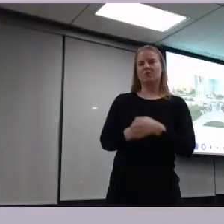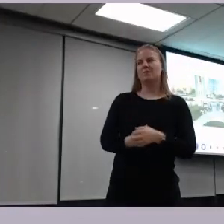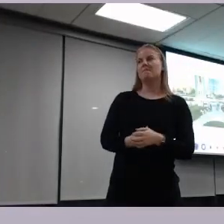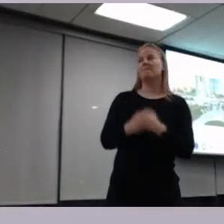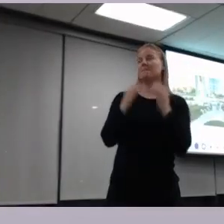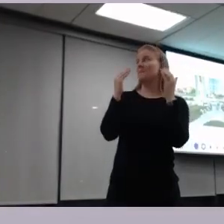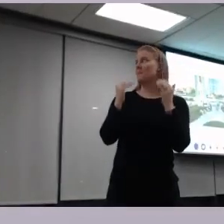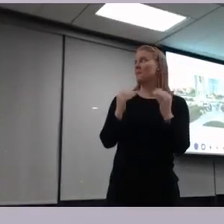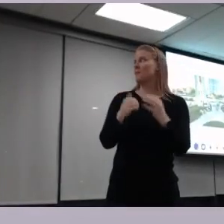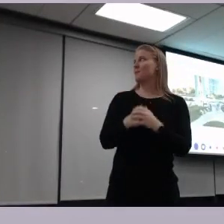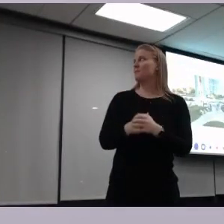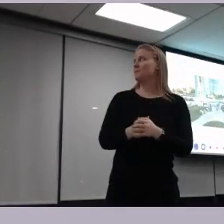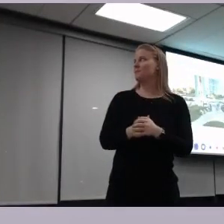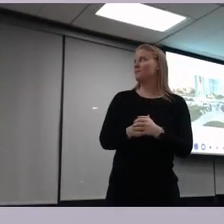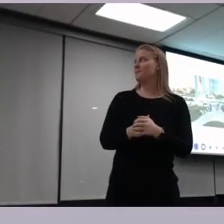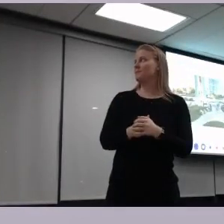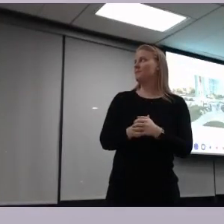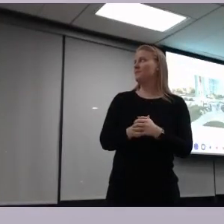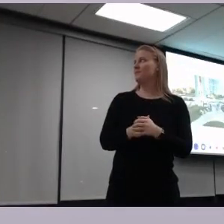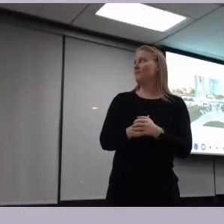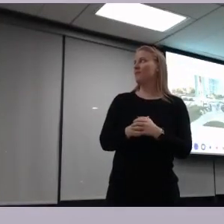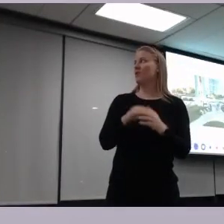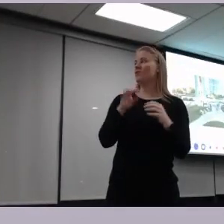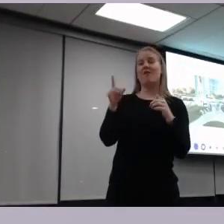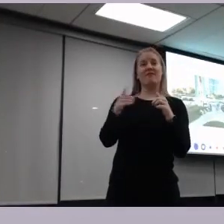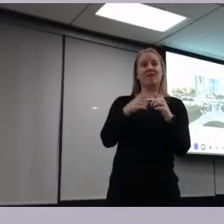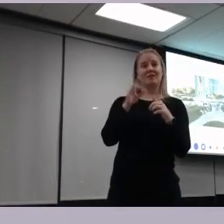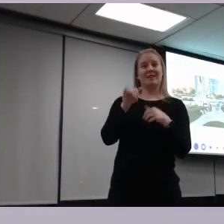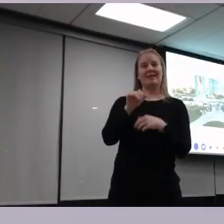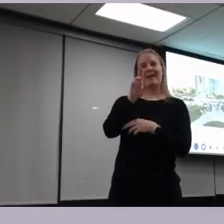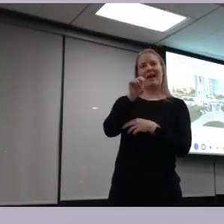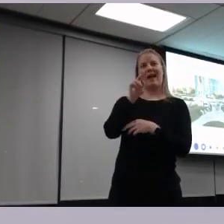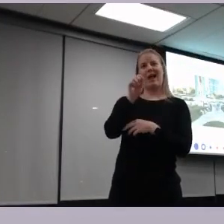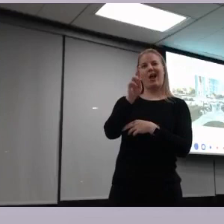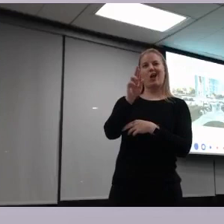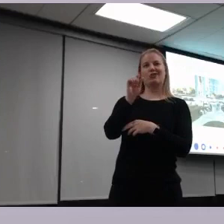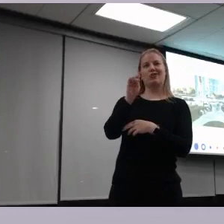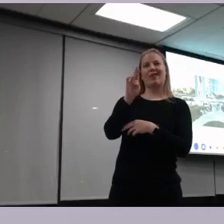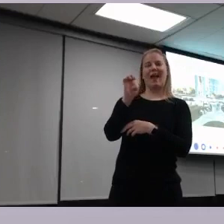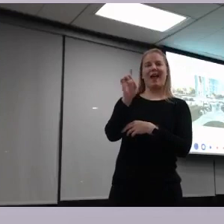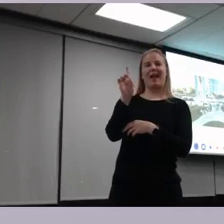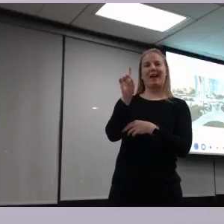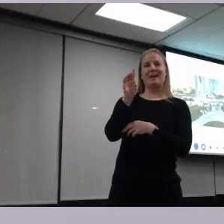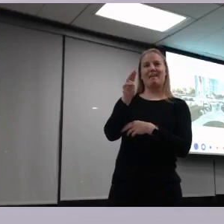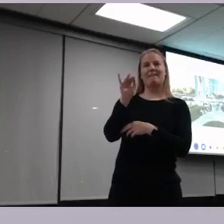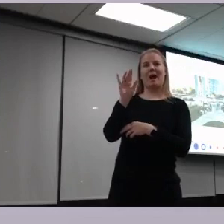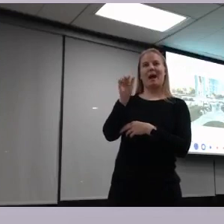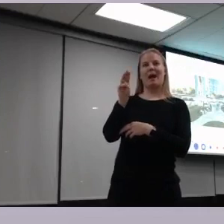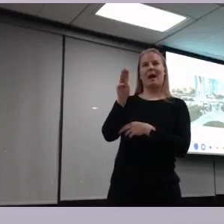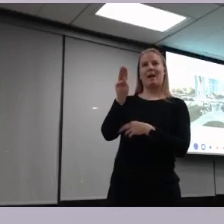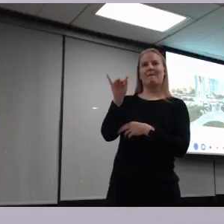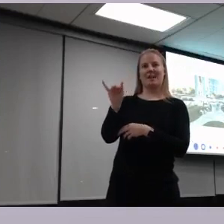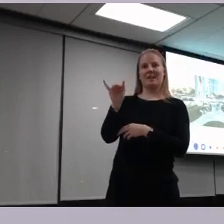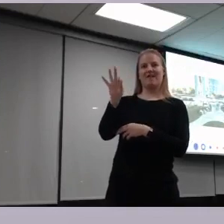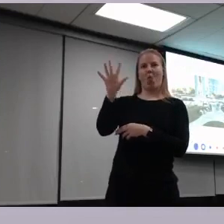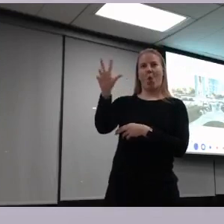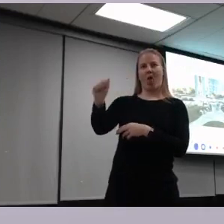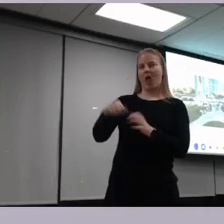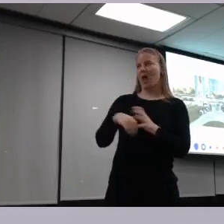So starting with this first one, the underlying in Miami, Florida, on this one, we looked at this project for these various ideas on